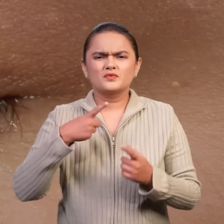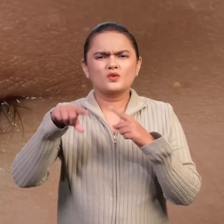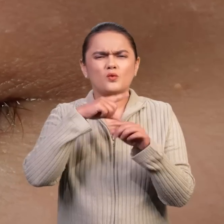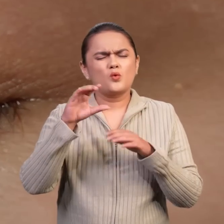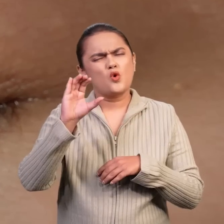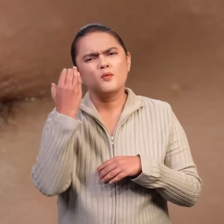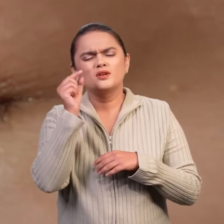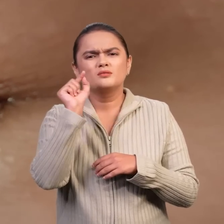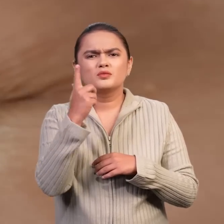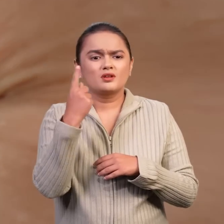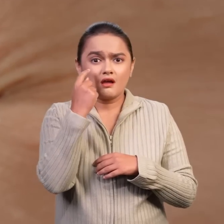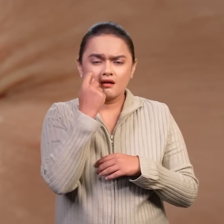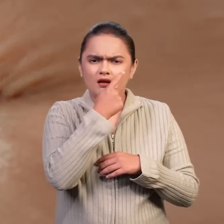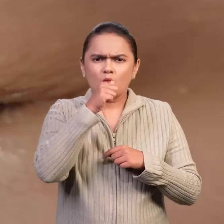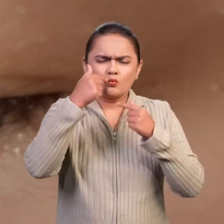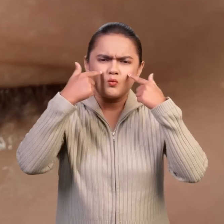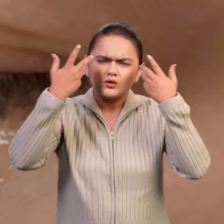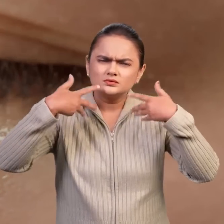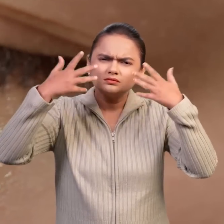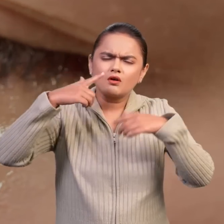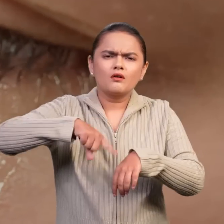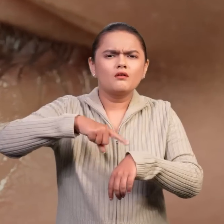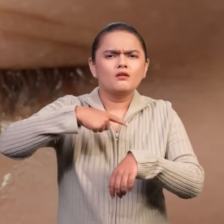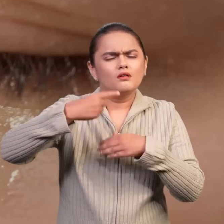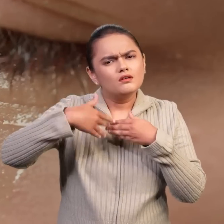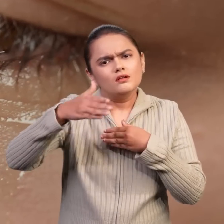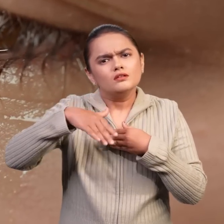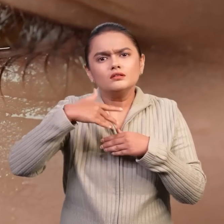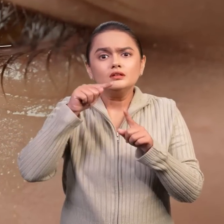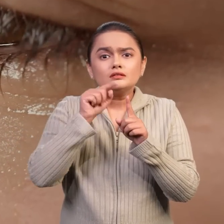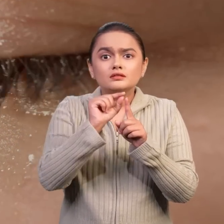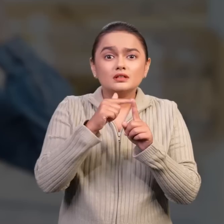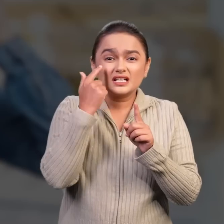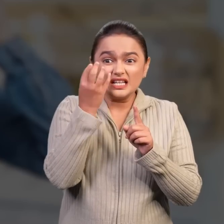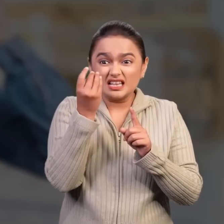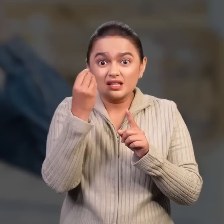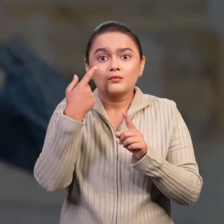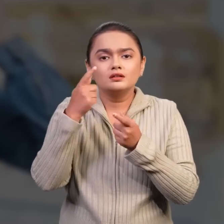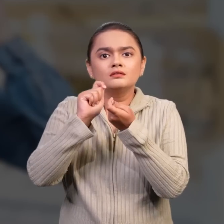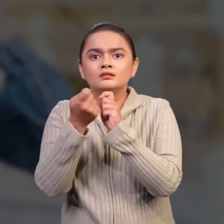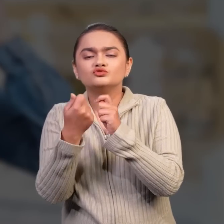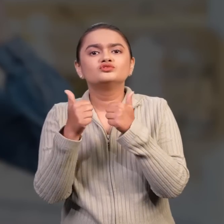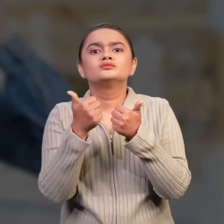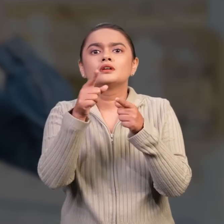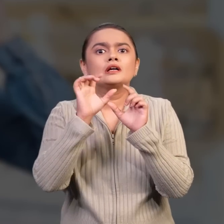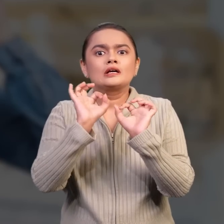The most common cause of eyes at eye watering all the time is a number that hasn't been corrected.